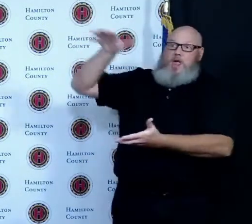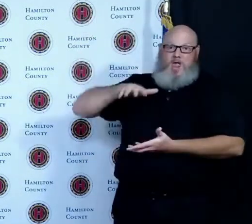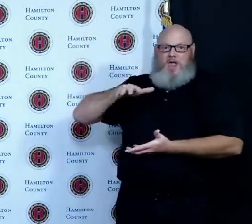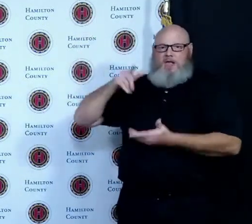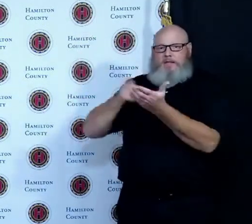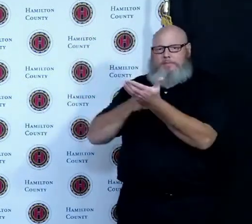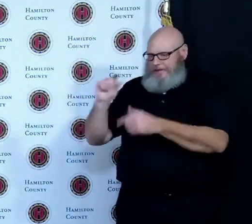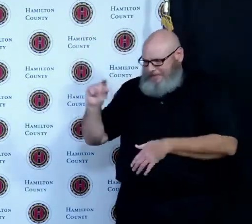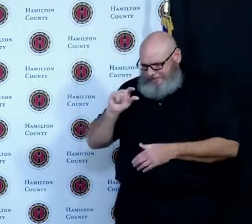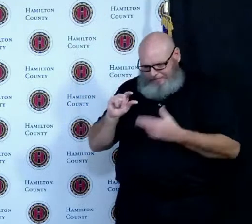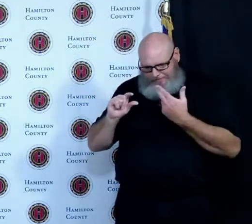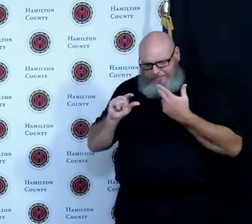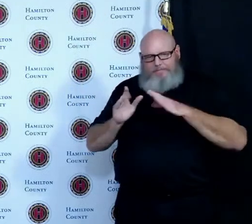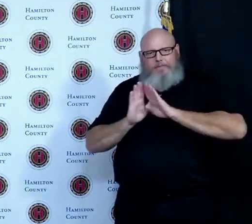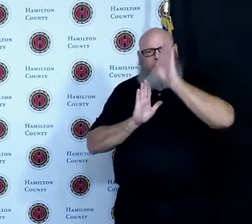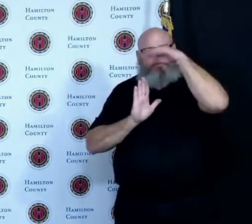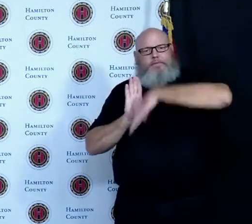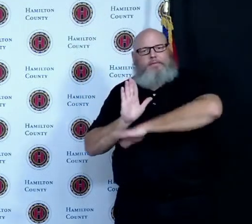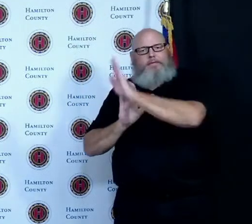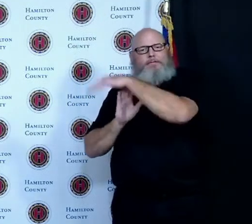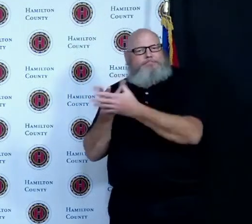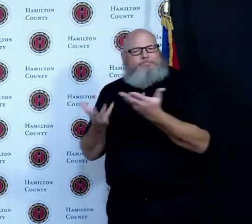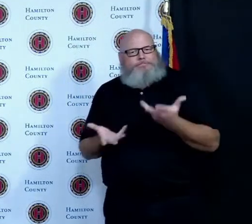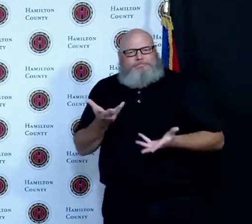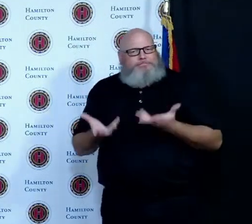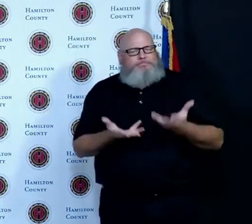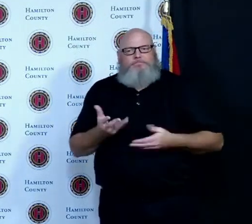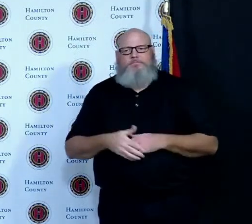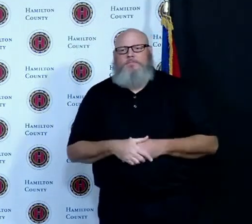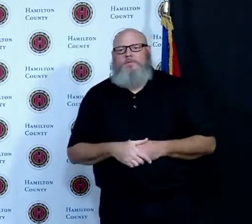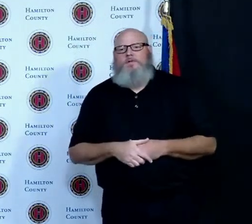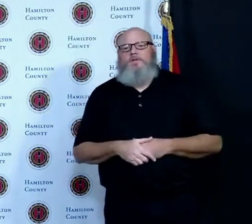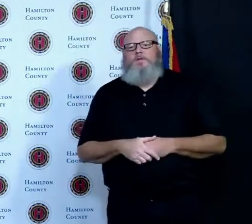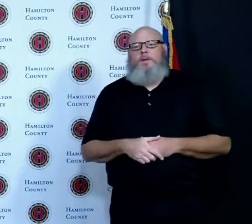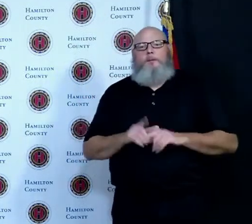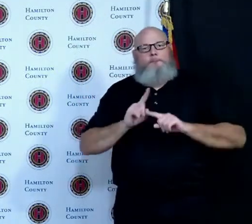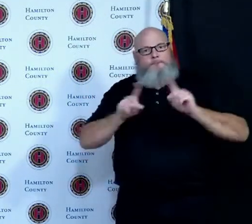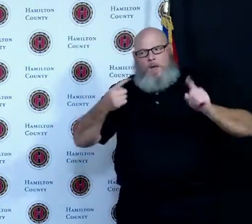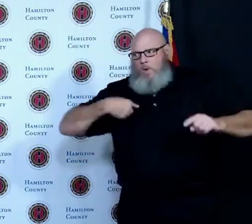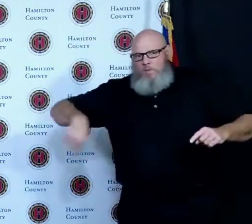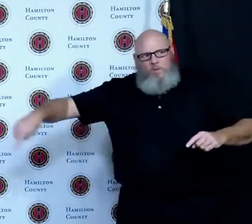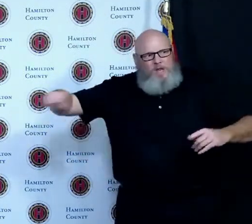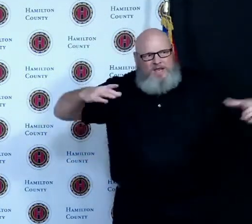the state and federal government so we are anxious to do that work we will continue to do that work